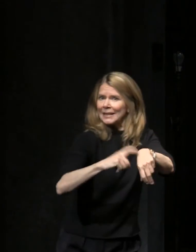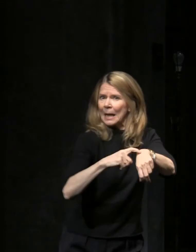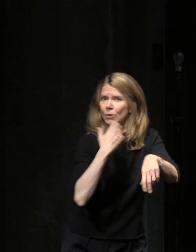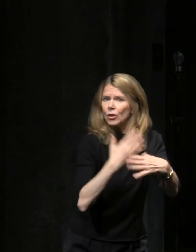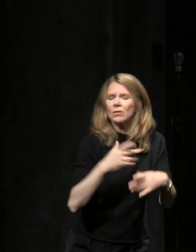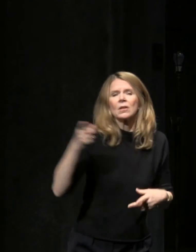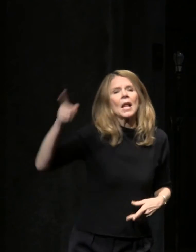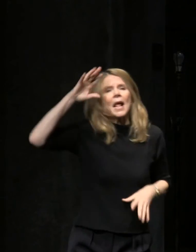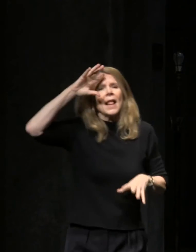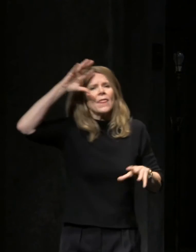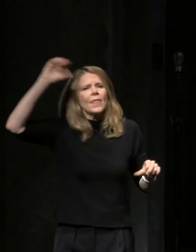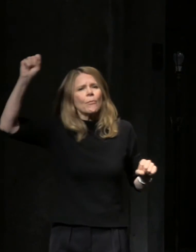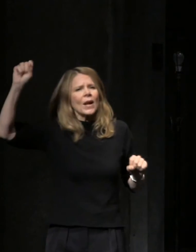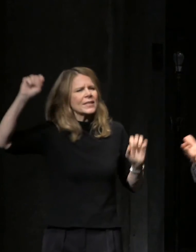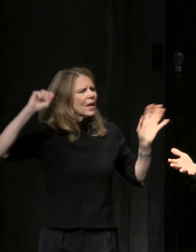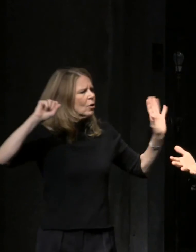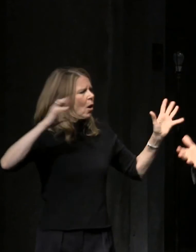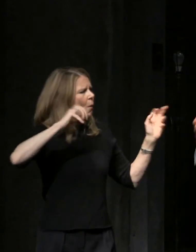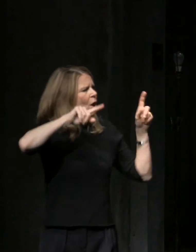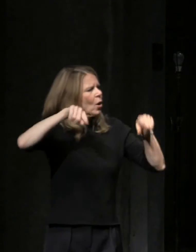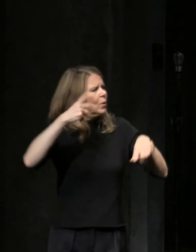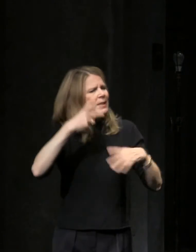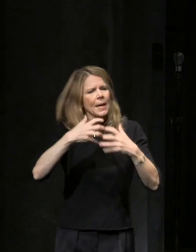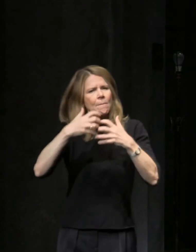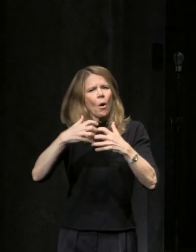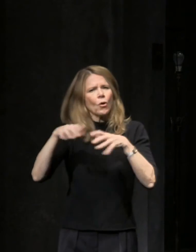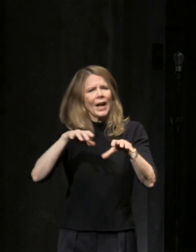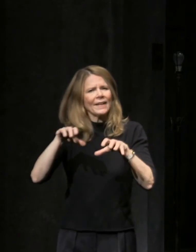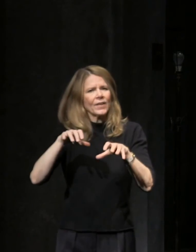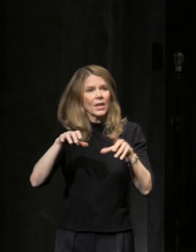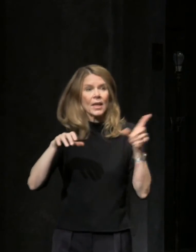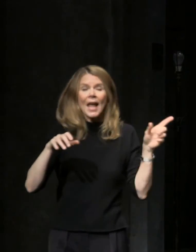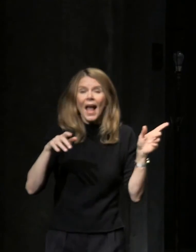would like to go to motor activities.” Motor activities is people with the most severe